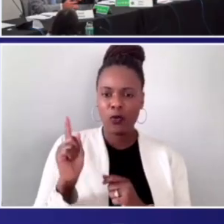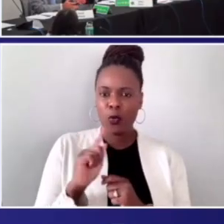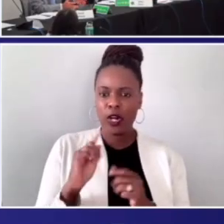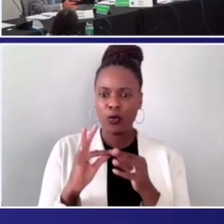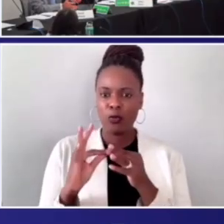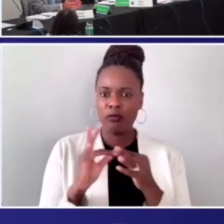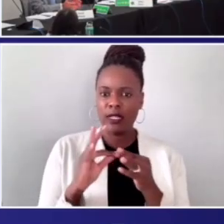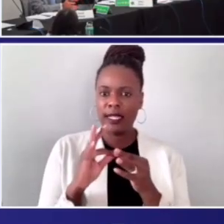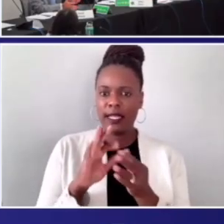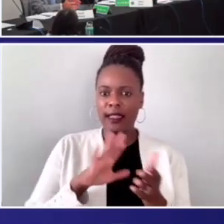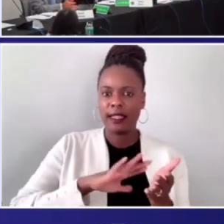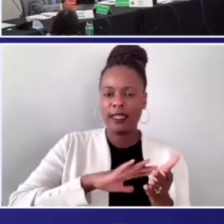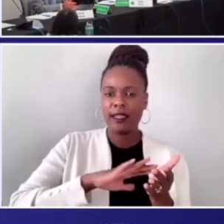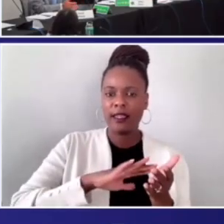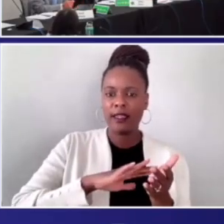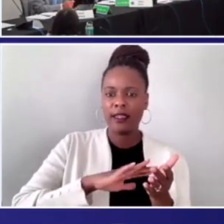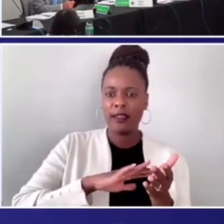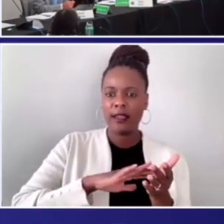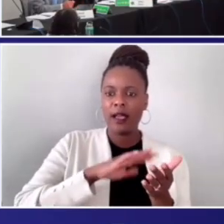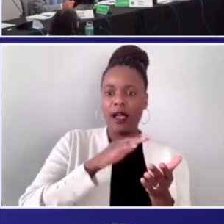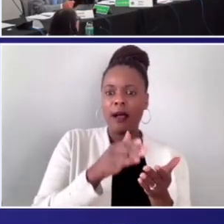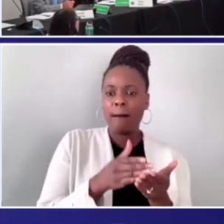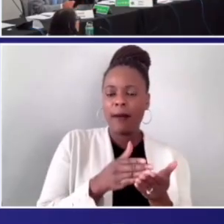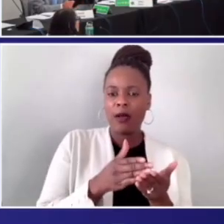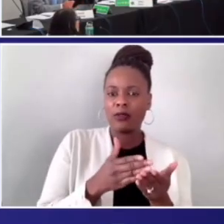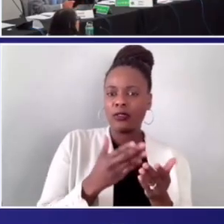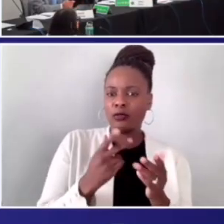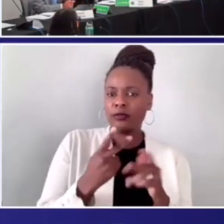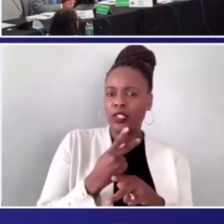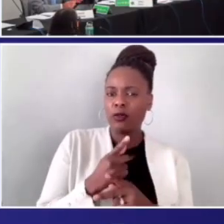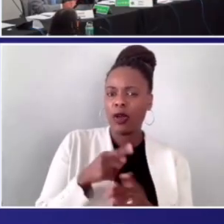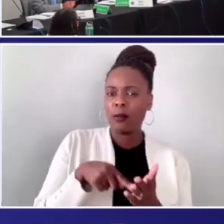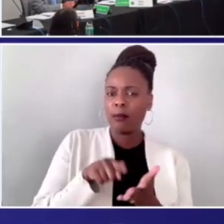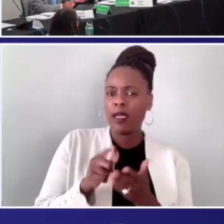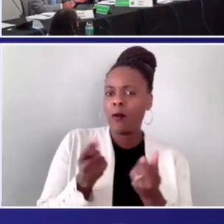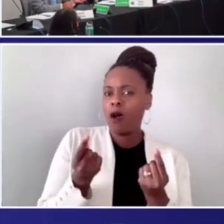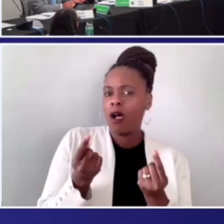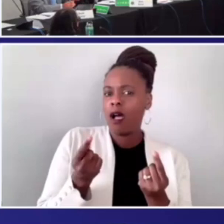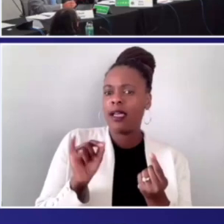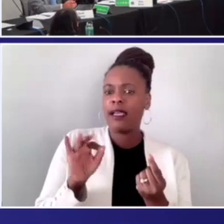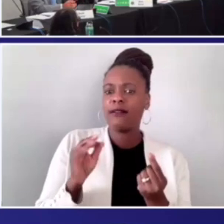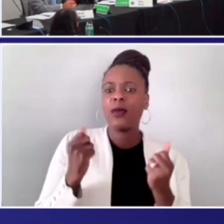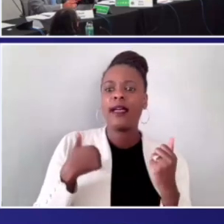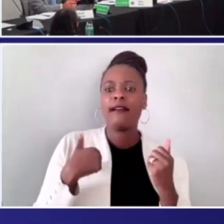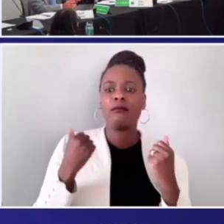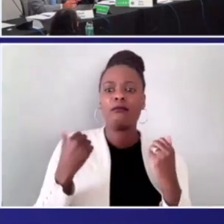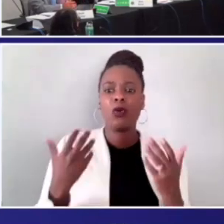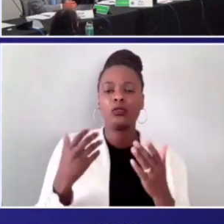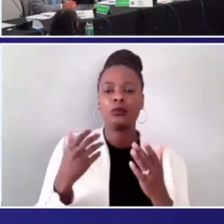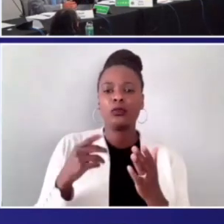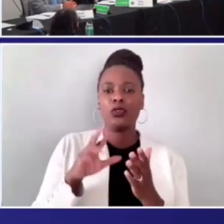that's used to determine what the payment is going to be if you've got multiple repayments? Is that -- does that make any sense?